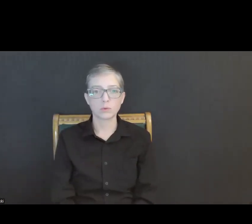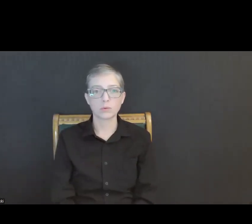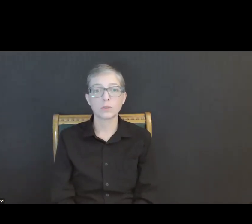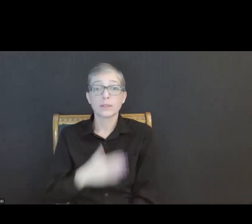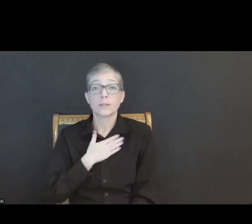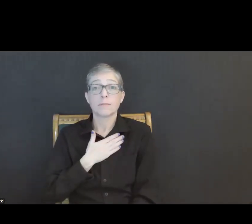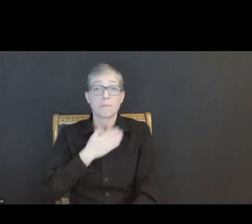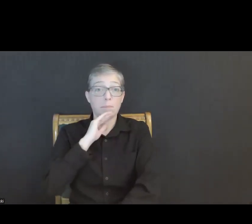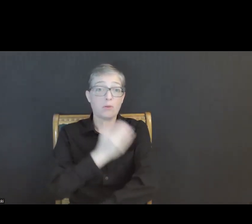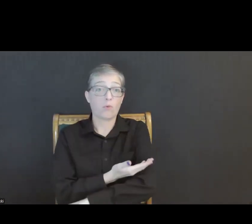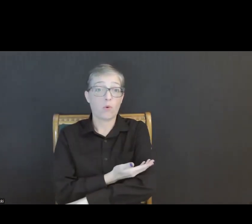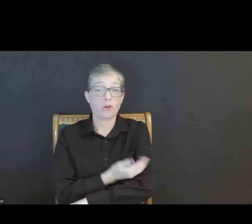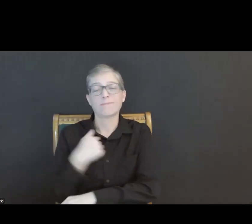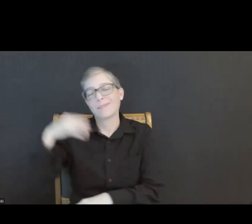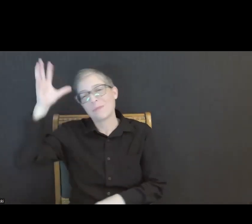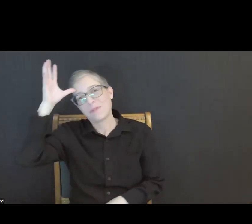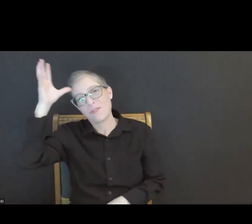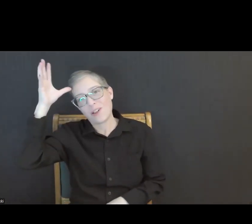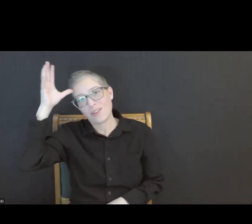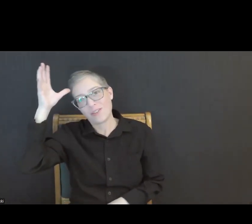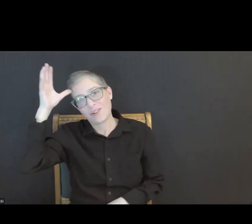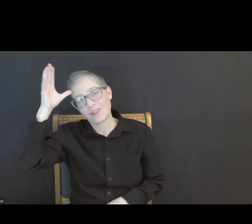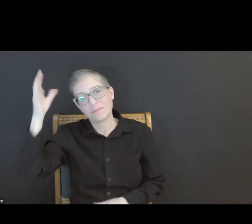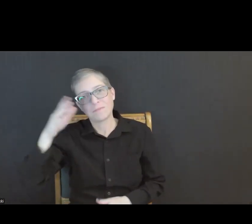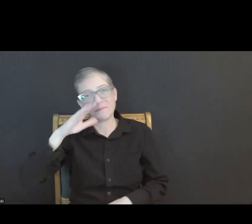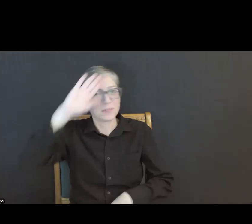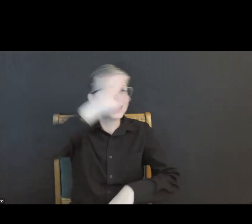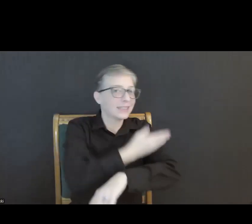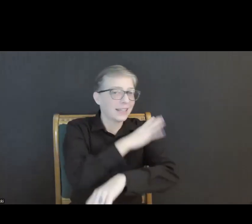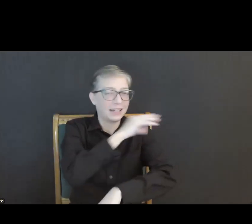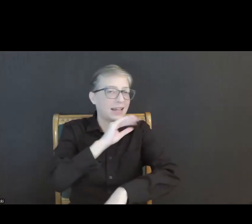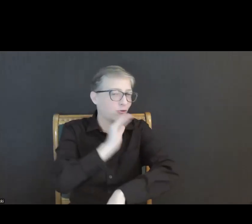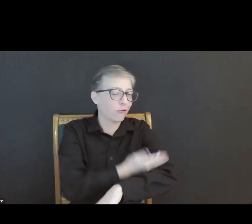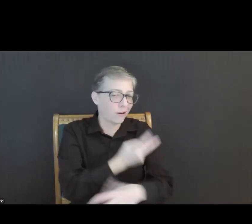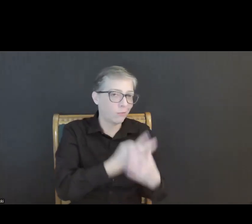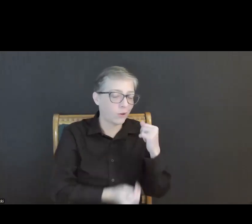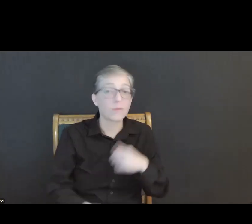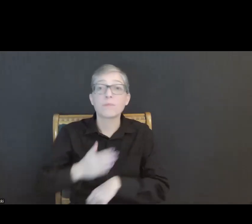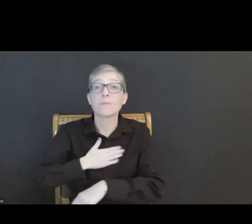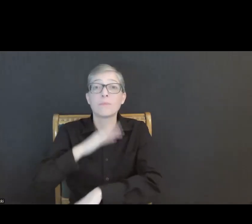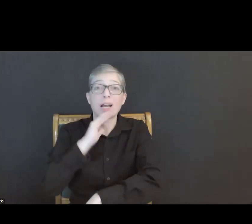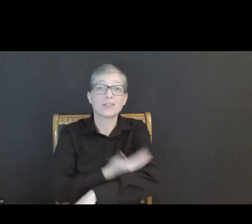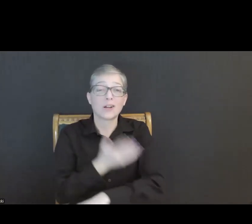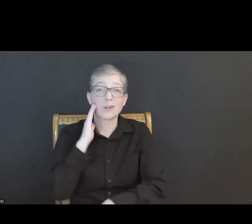because I'm I'm a father of two son and daughter she would say that um um I have a huge ego but I